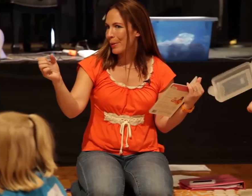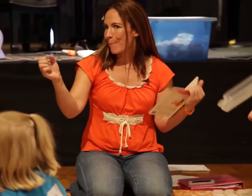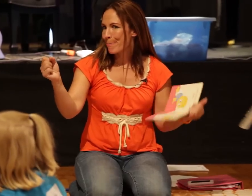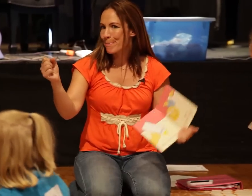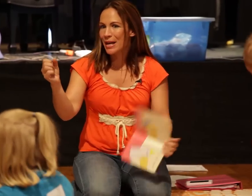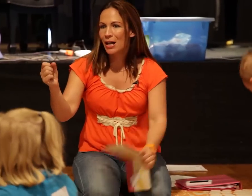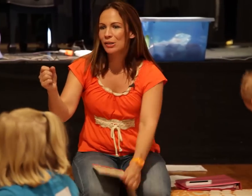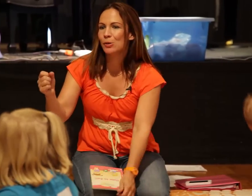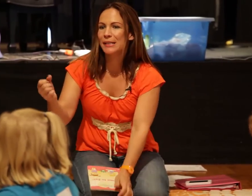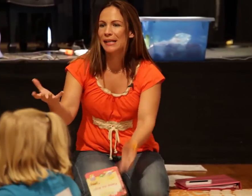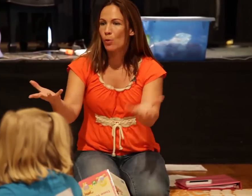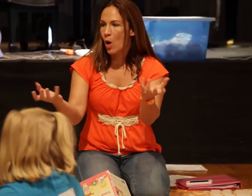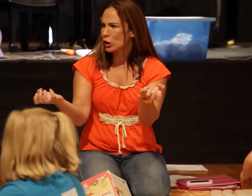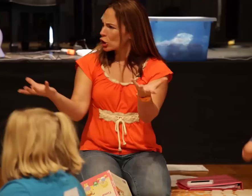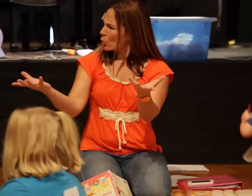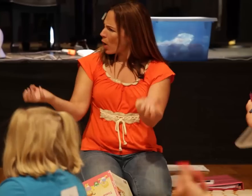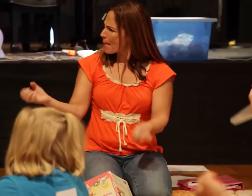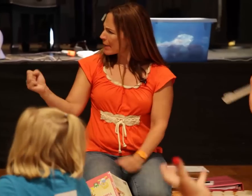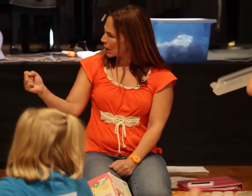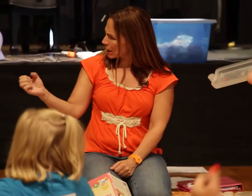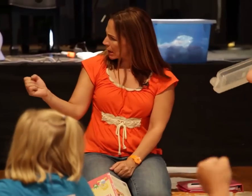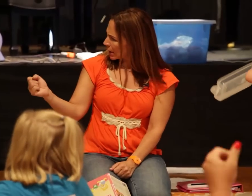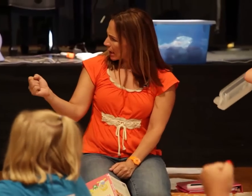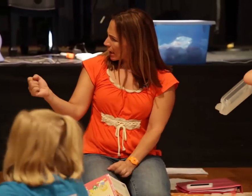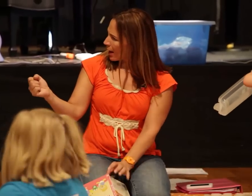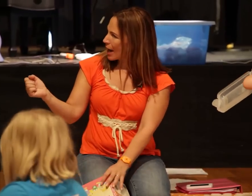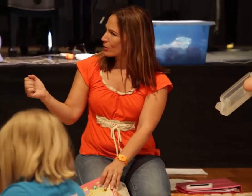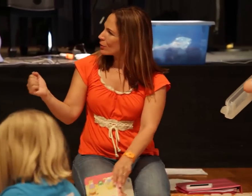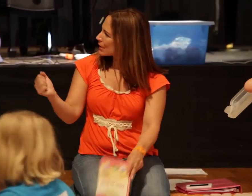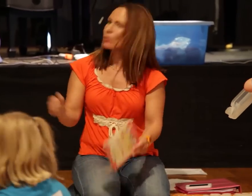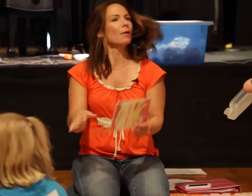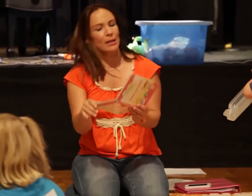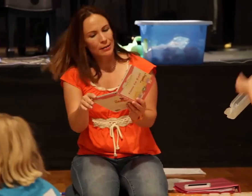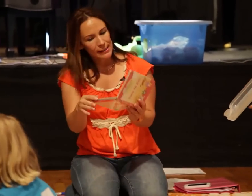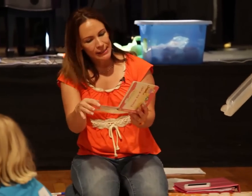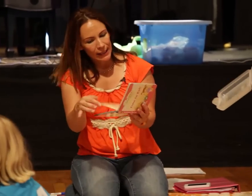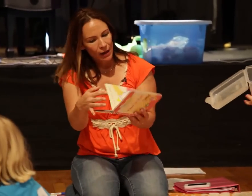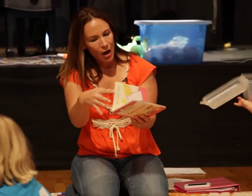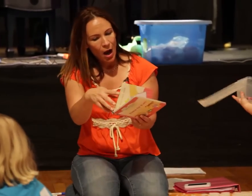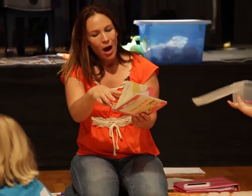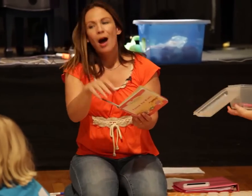MILK. So let's sign WANT. Do you WANT MILK? I don't know. Does he want milk? Let's see.